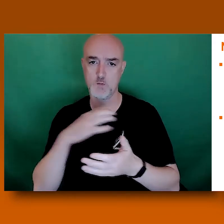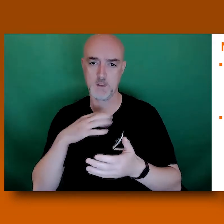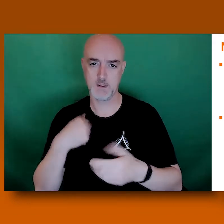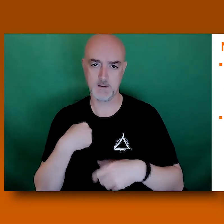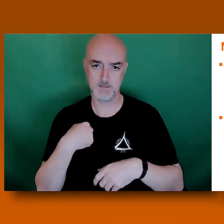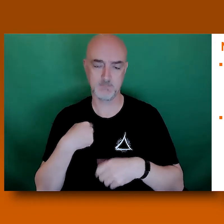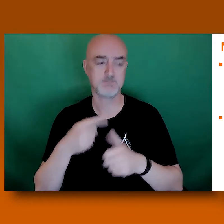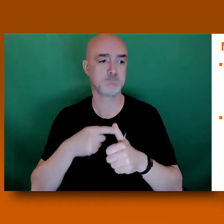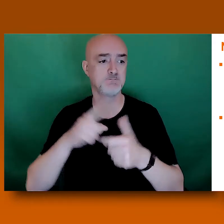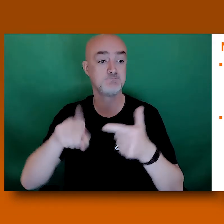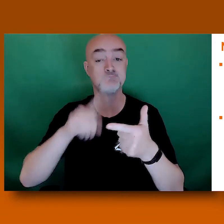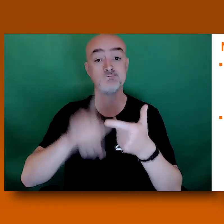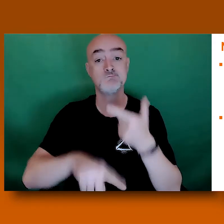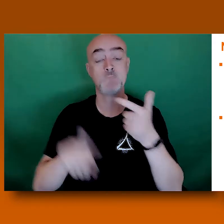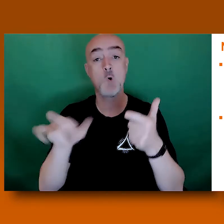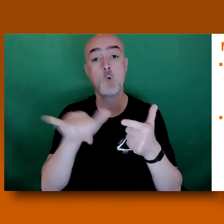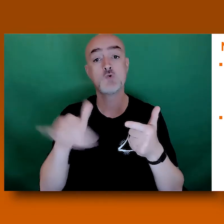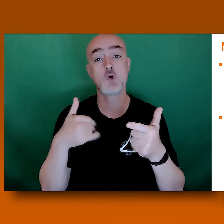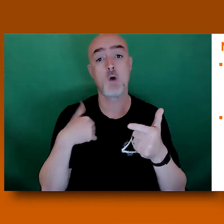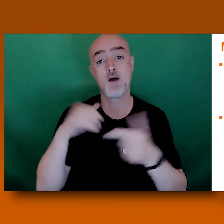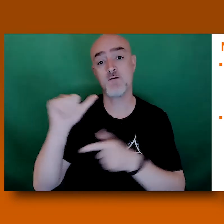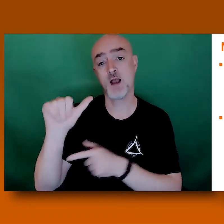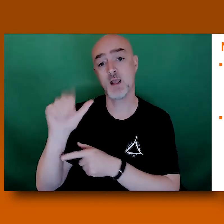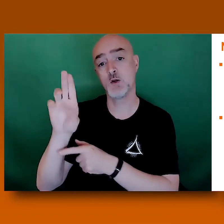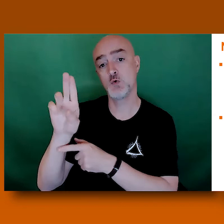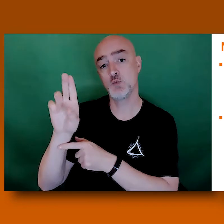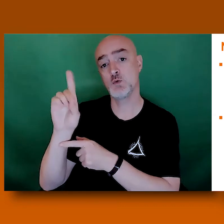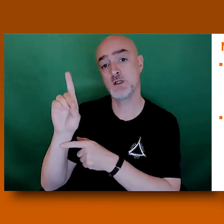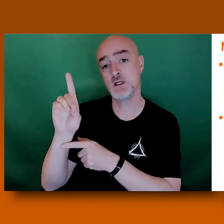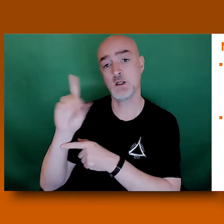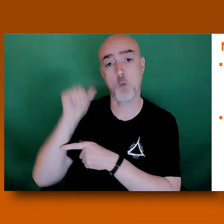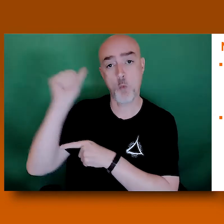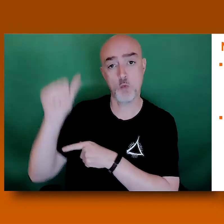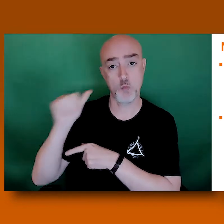on that committee. There's also audiology.